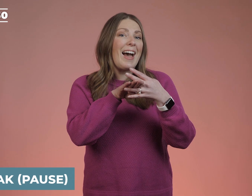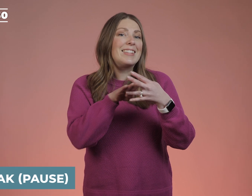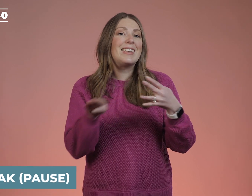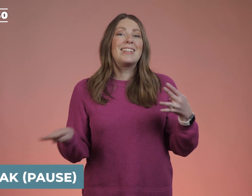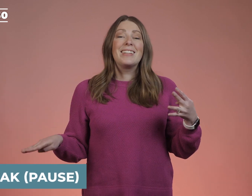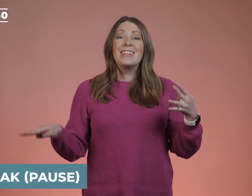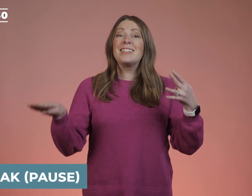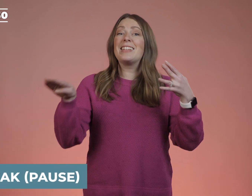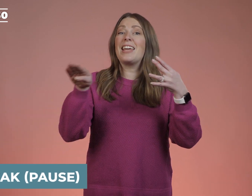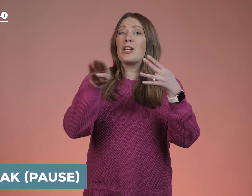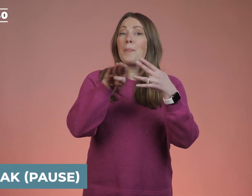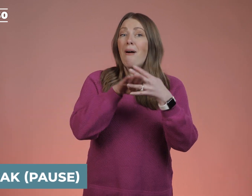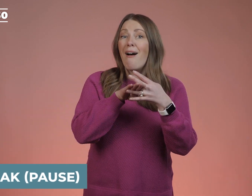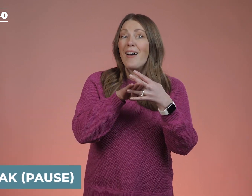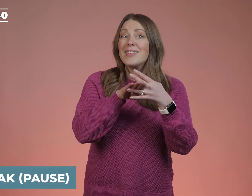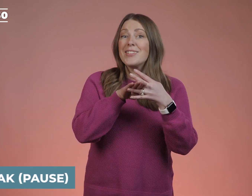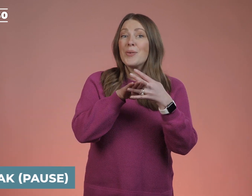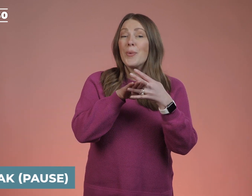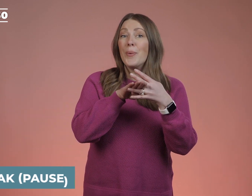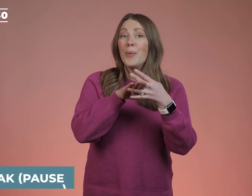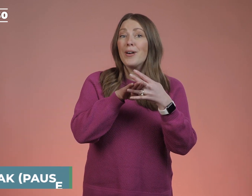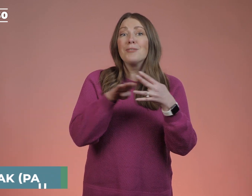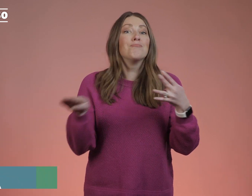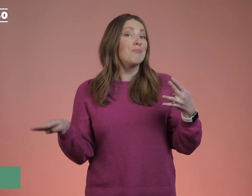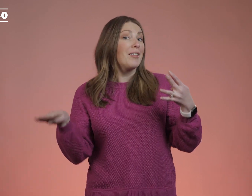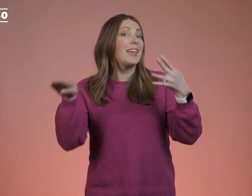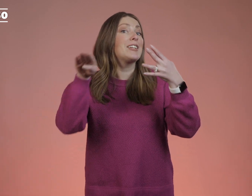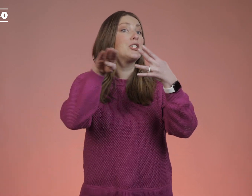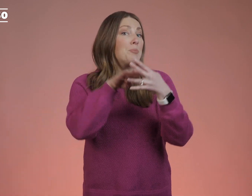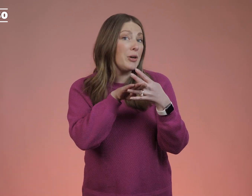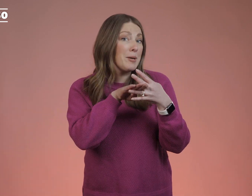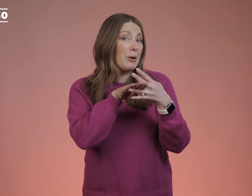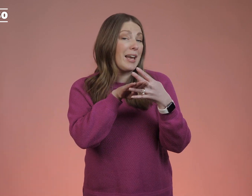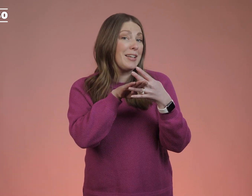As in to take a pause or like a spring break.